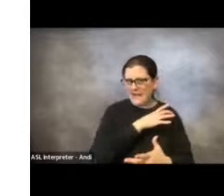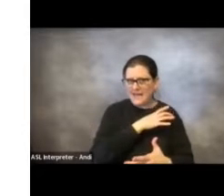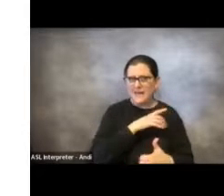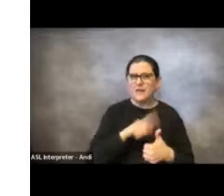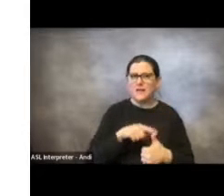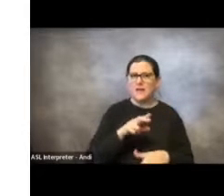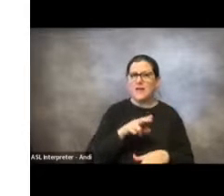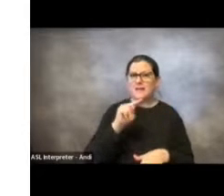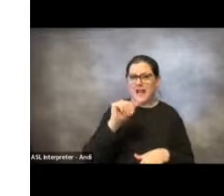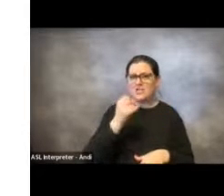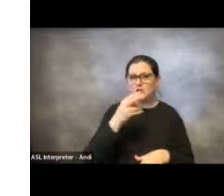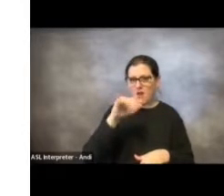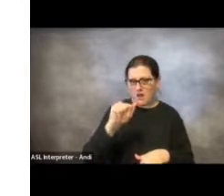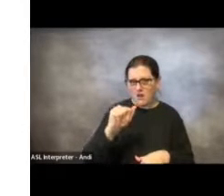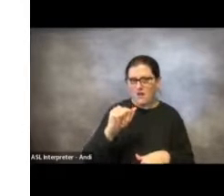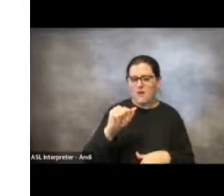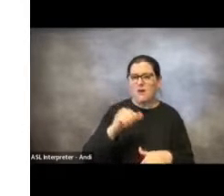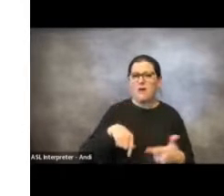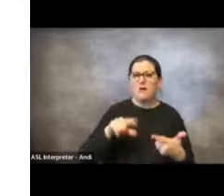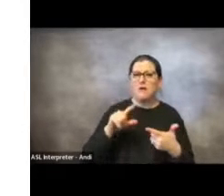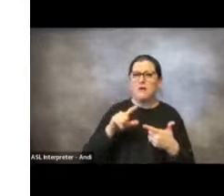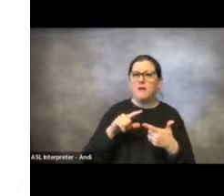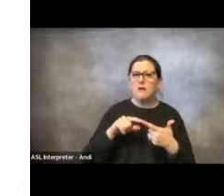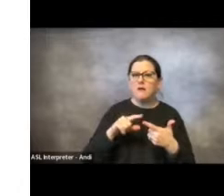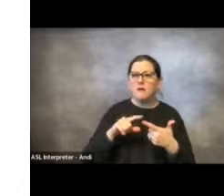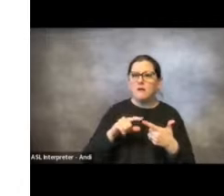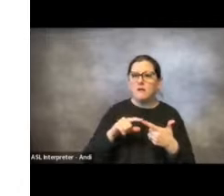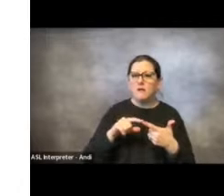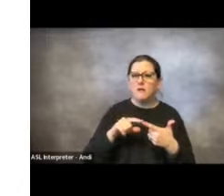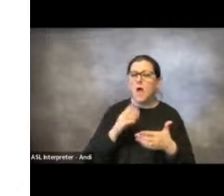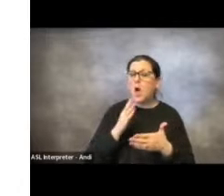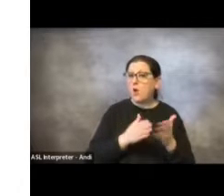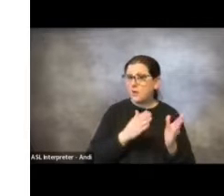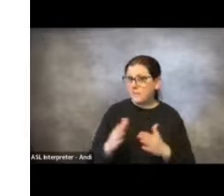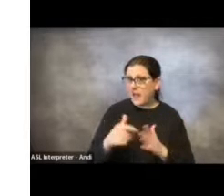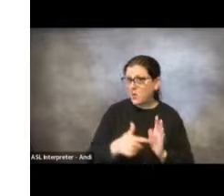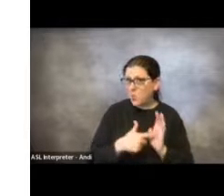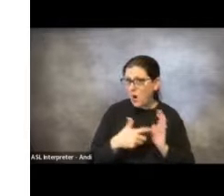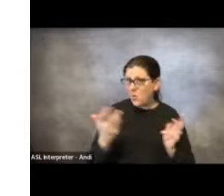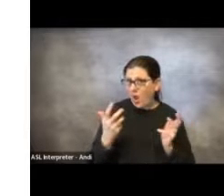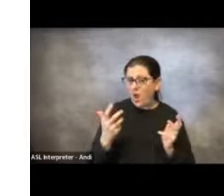NASHIA as part of this plan does require that you do when you